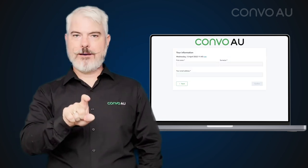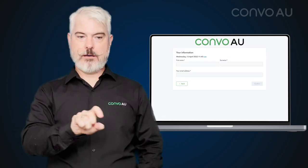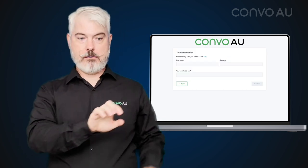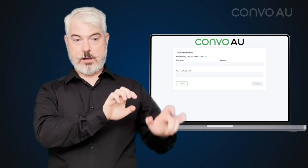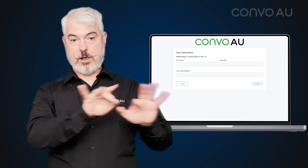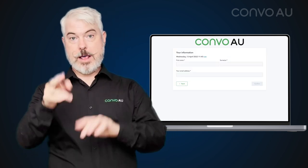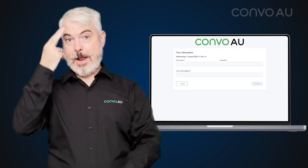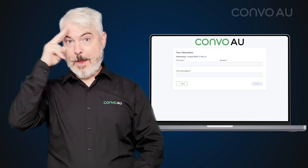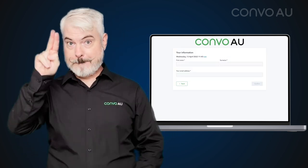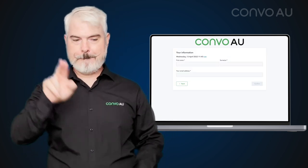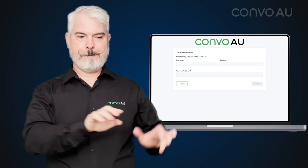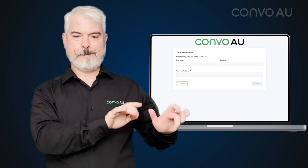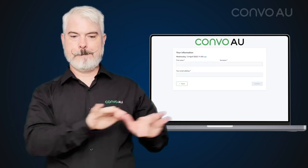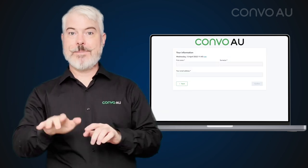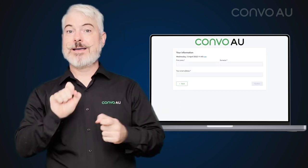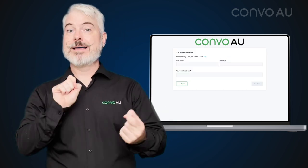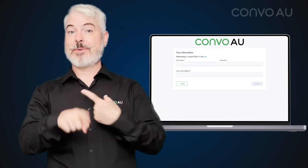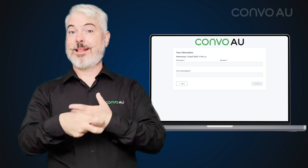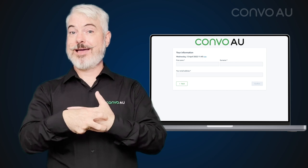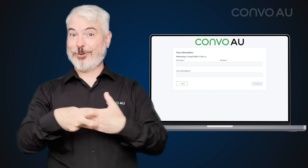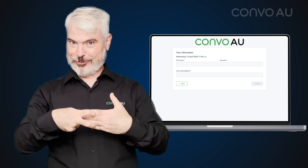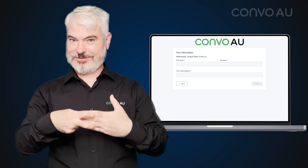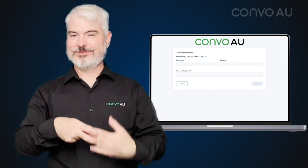and put in your name and email address.